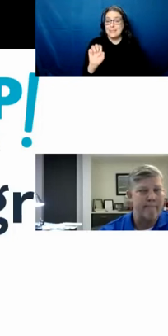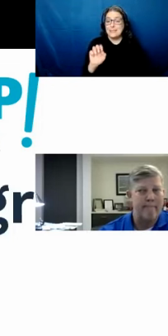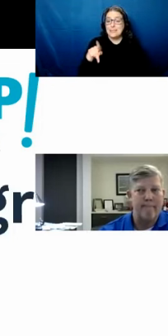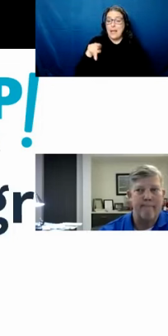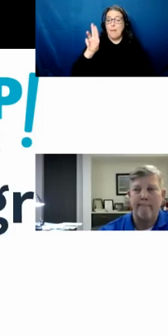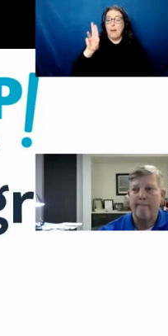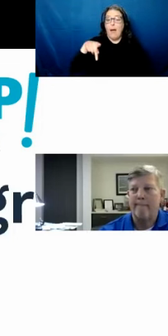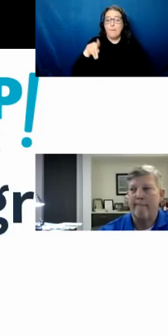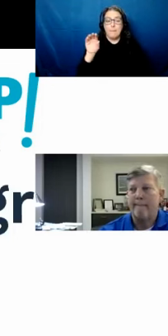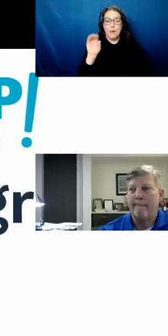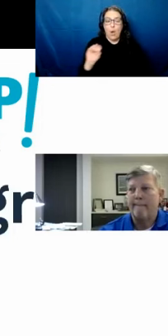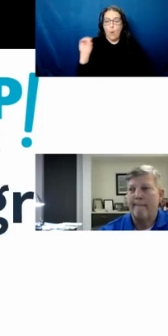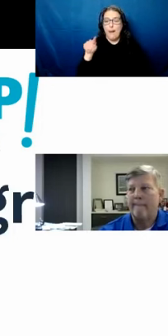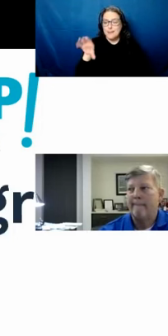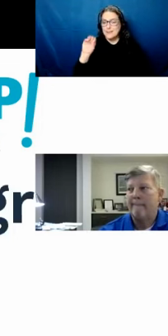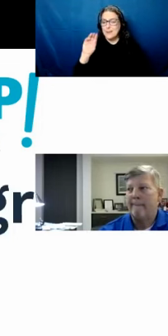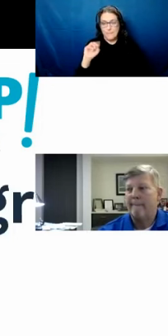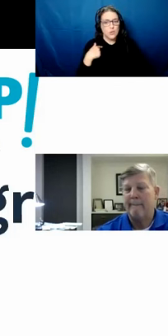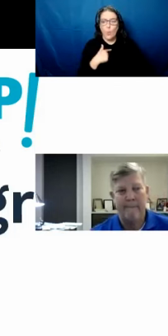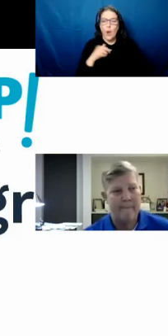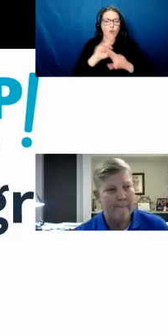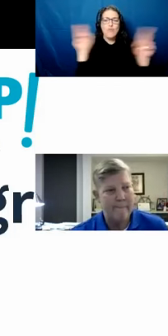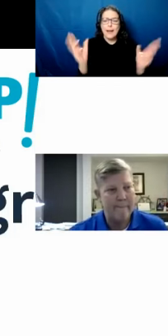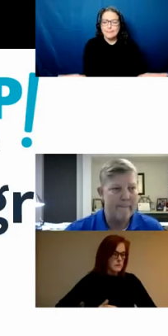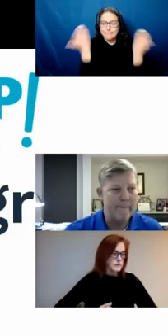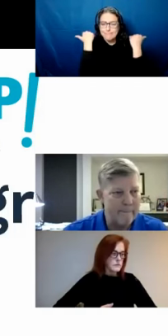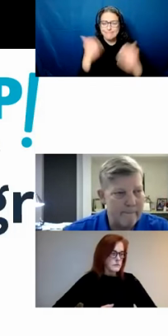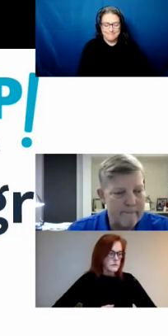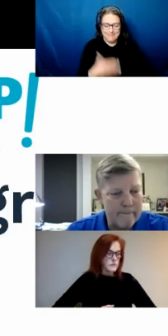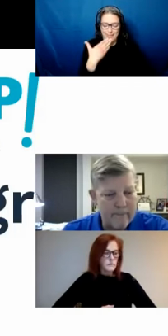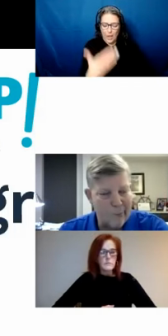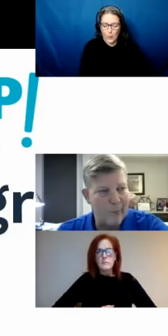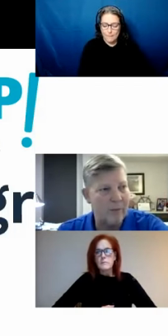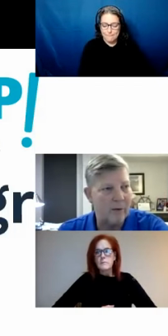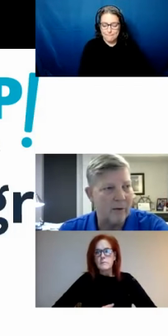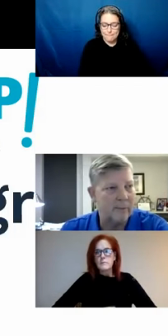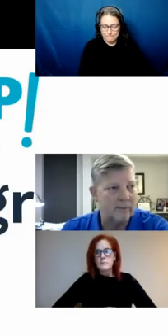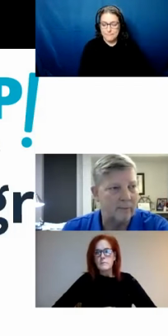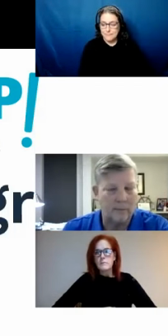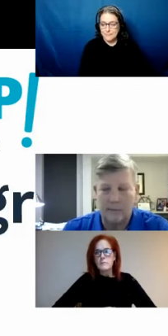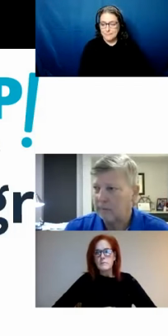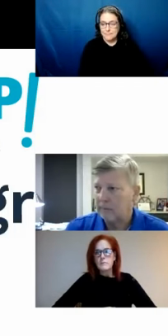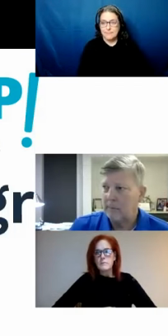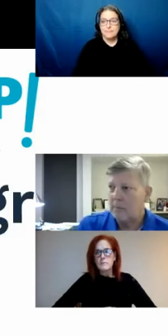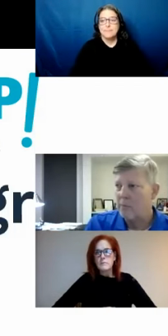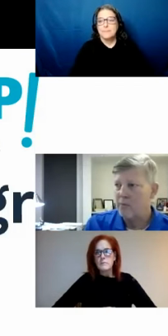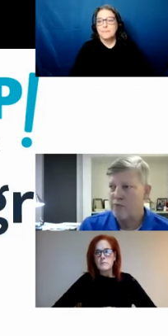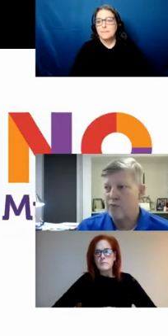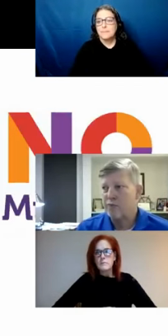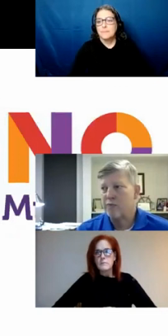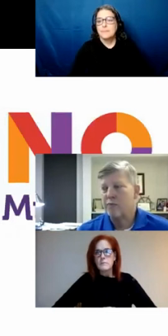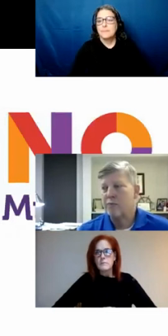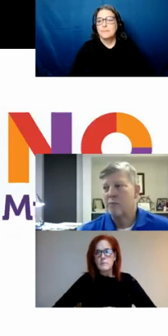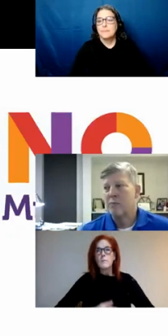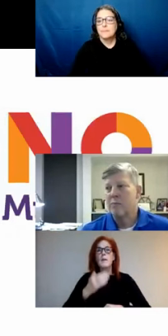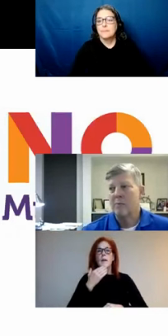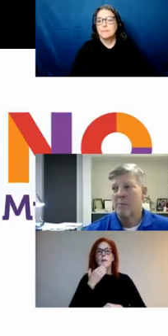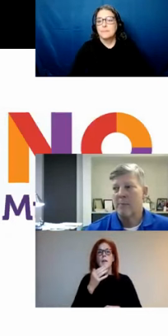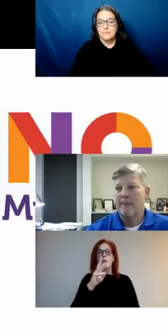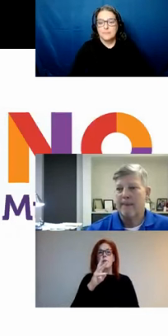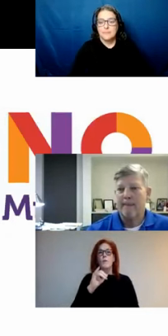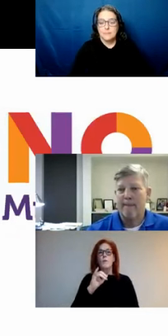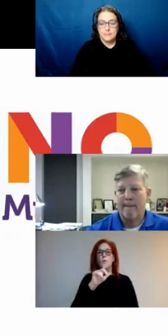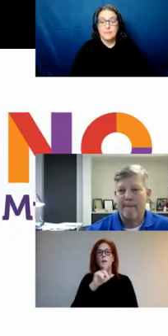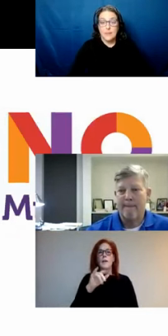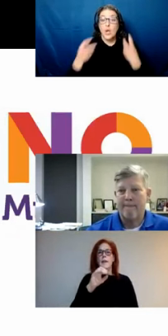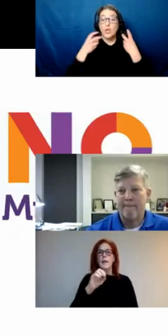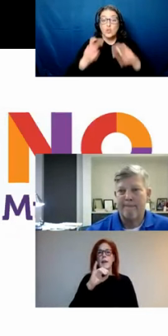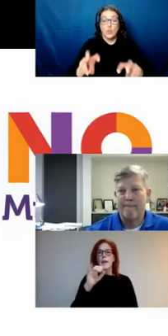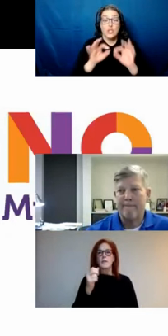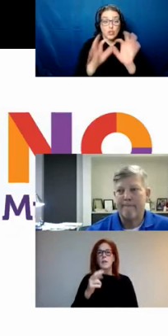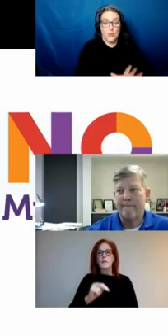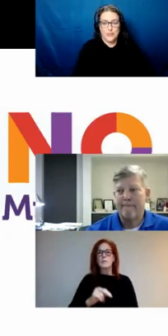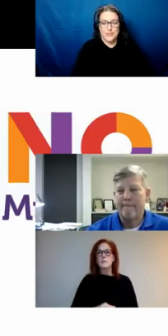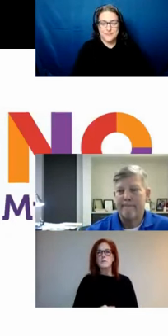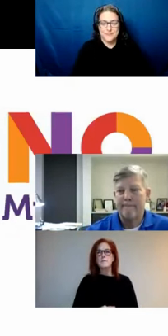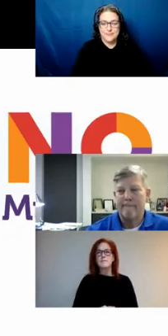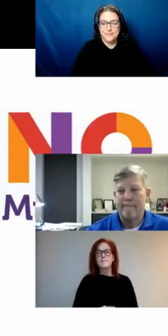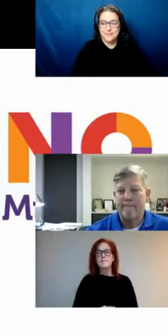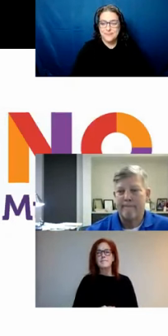Thank you so much.